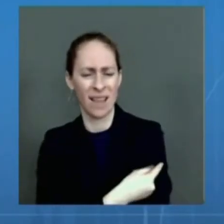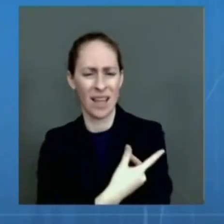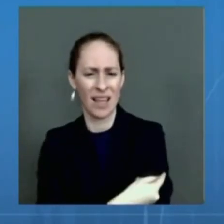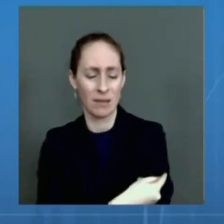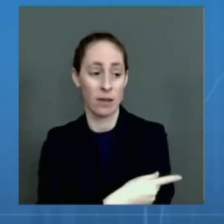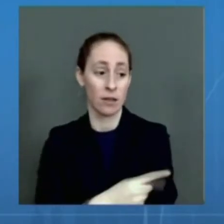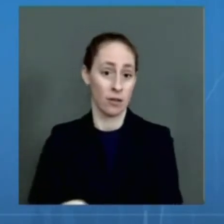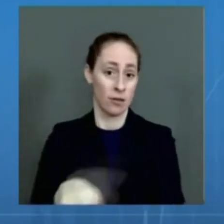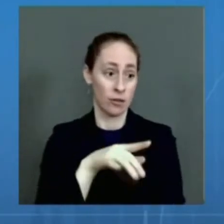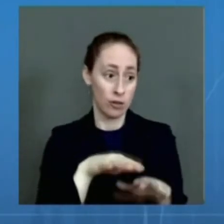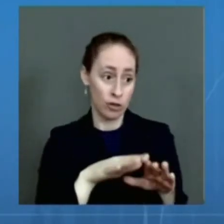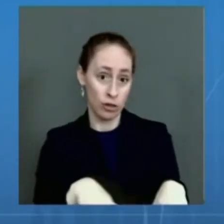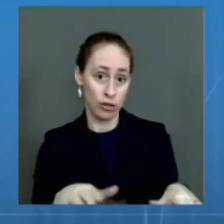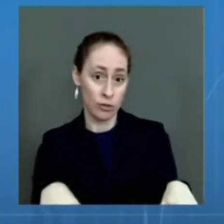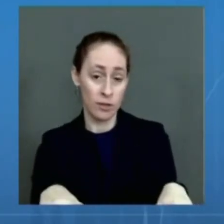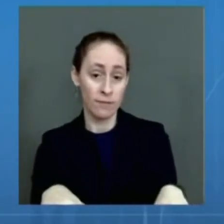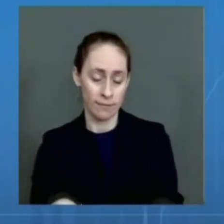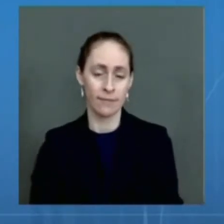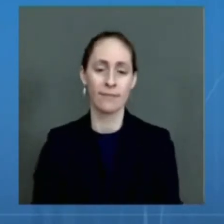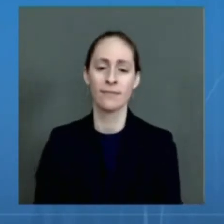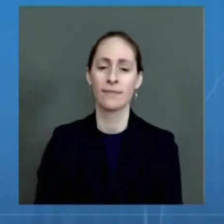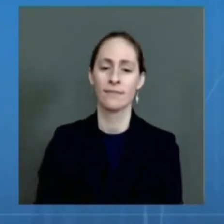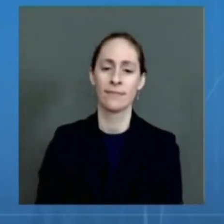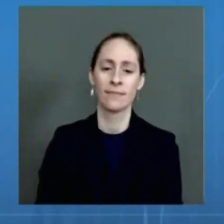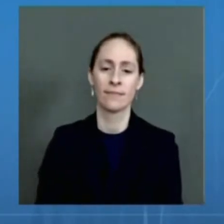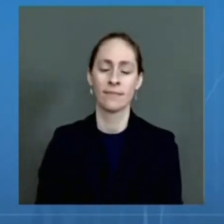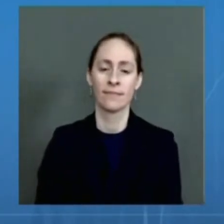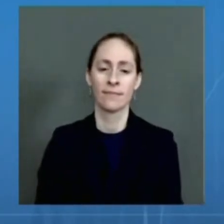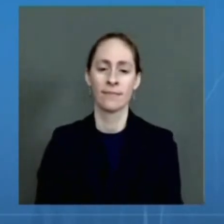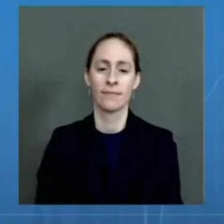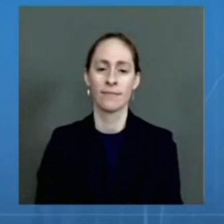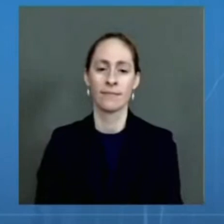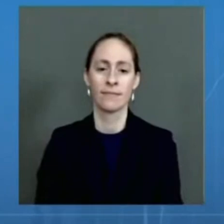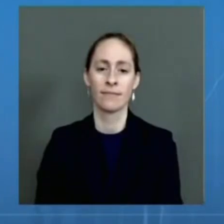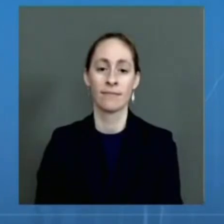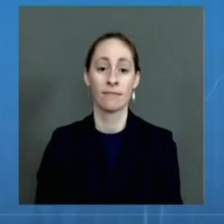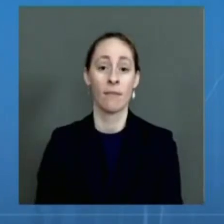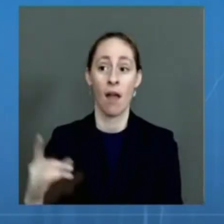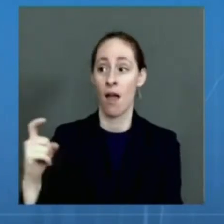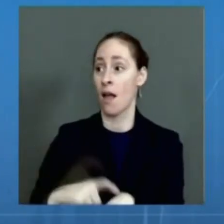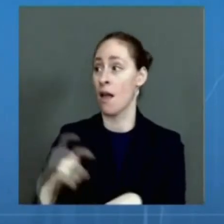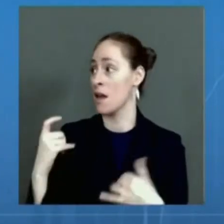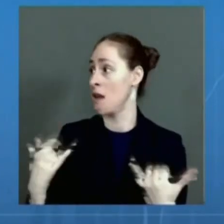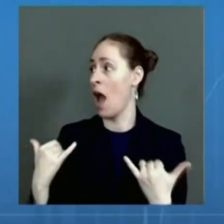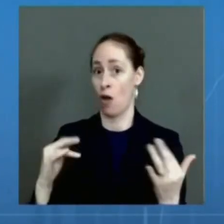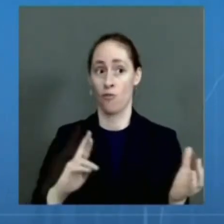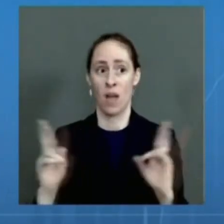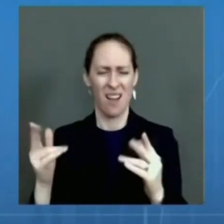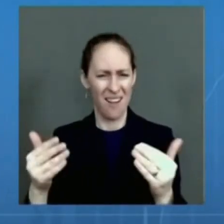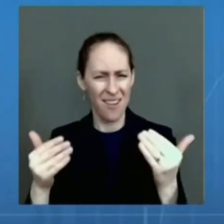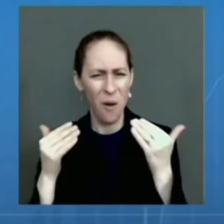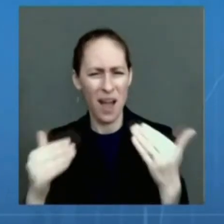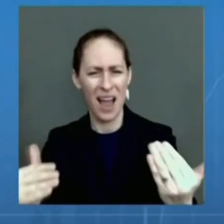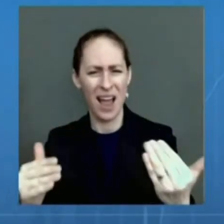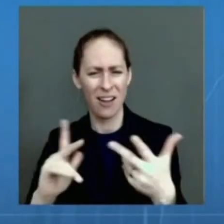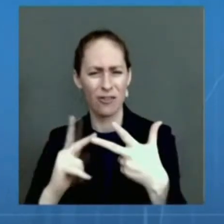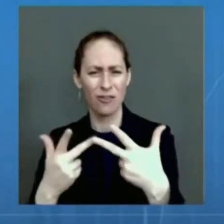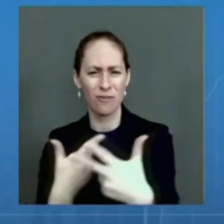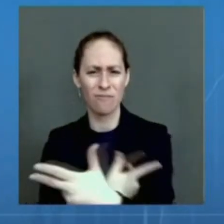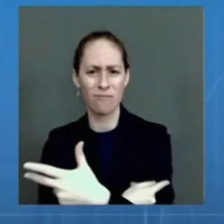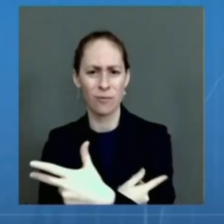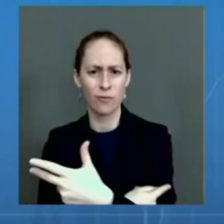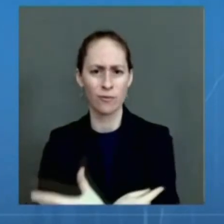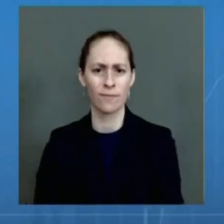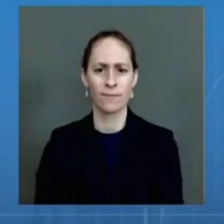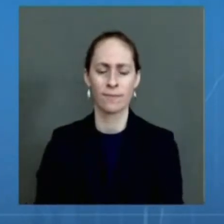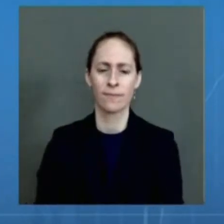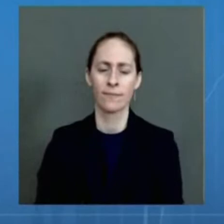GET YOUR KIDS VACCINATED.